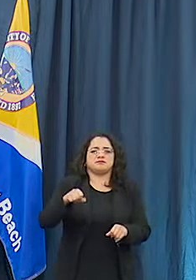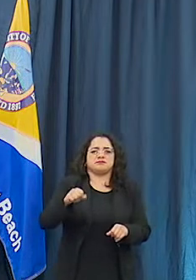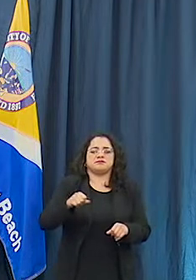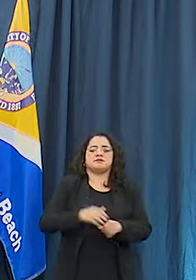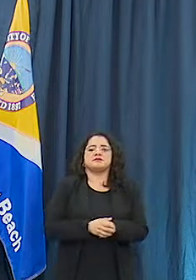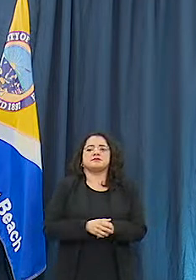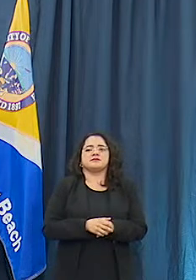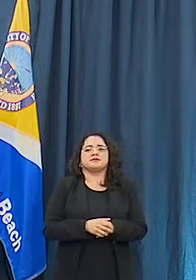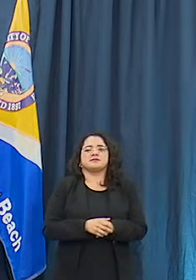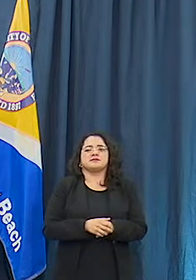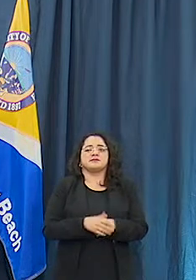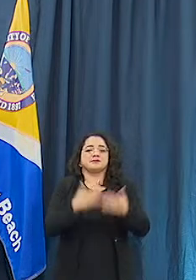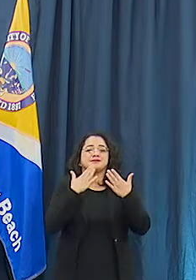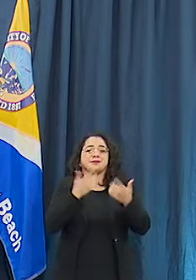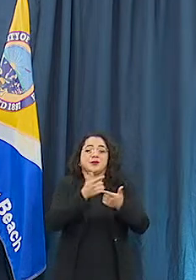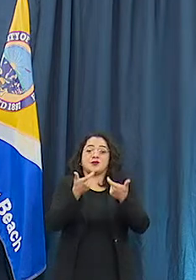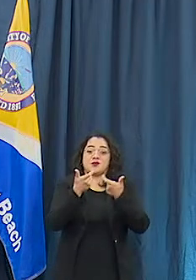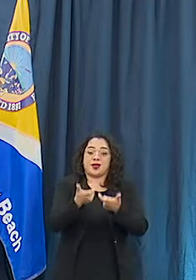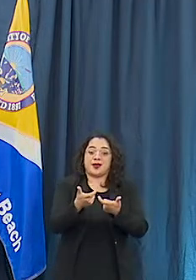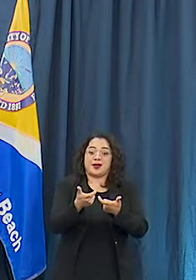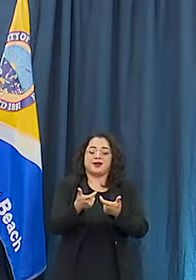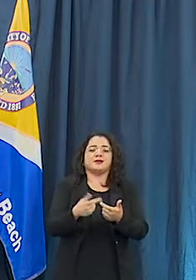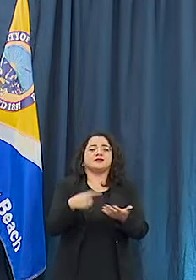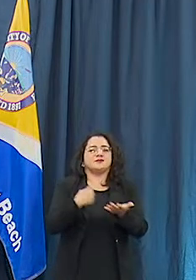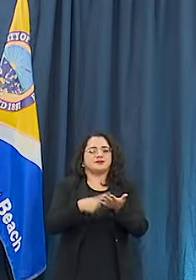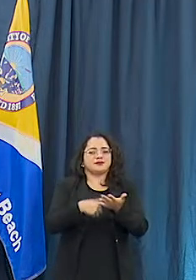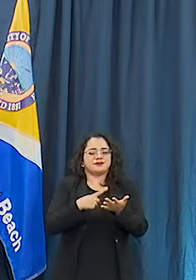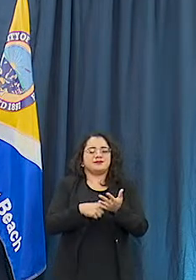to thank everyone. There's obviously a lot to go over today. I know there's been